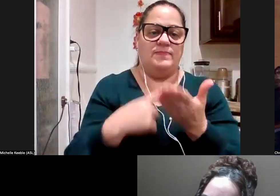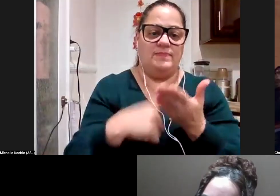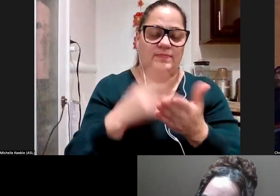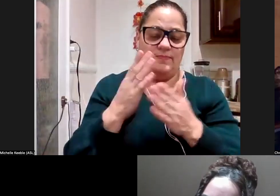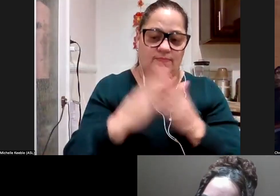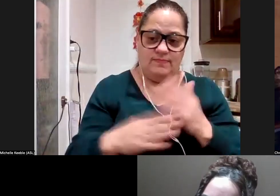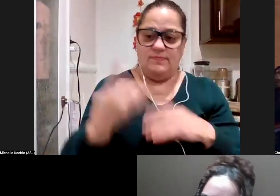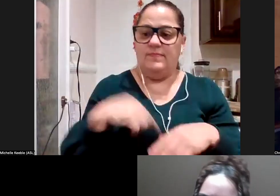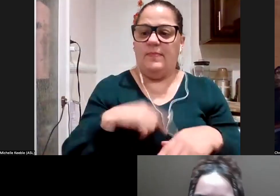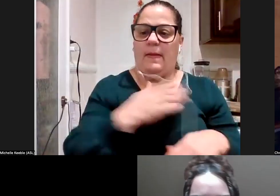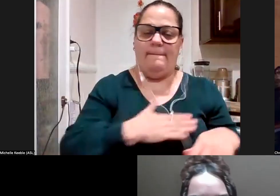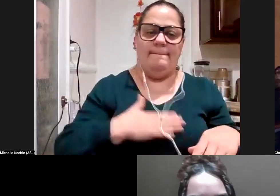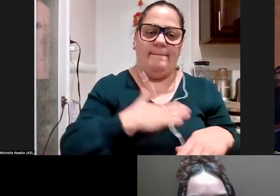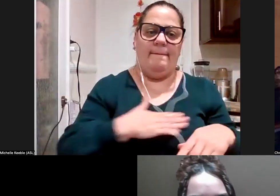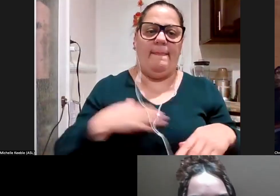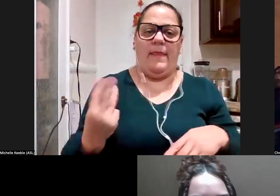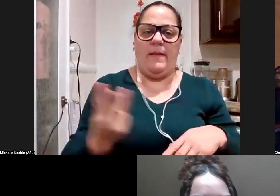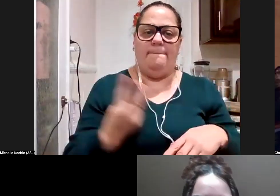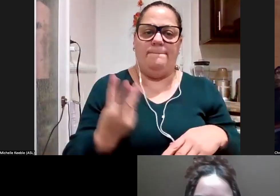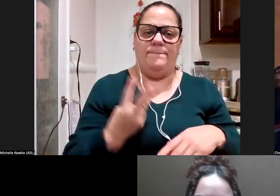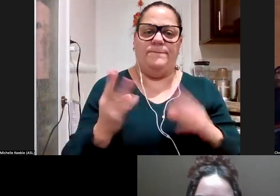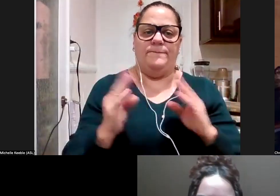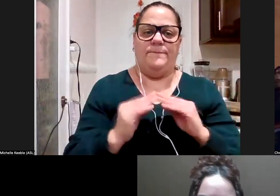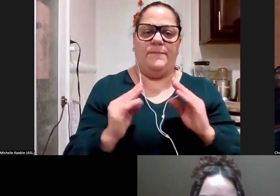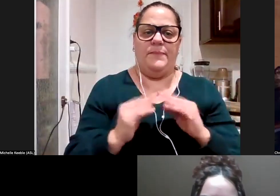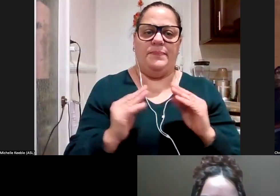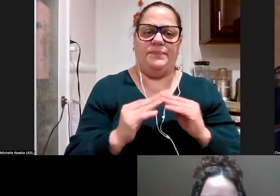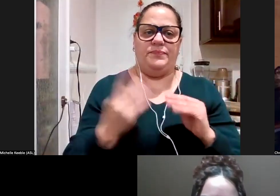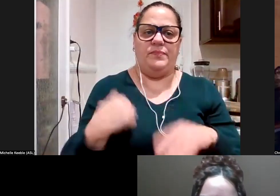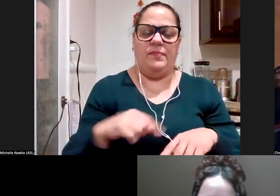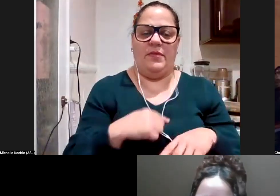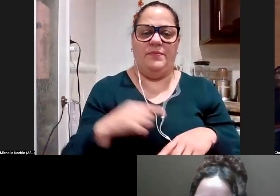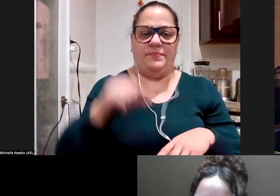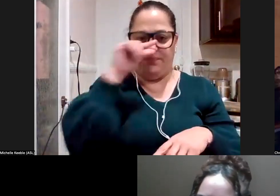um and please come to our Wednesday meetings. Um if you're not on our Google list um those of